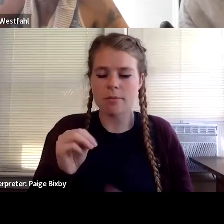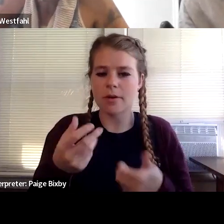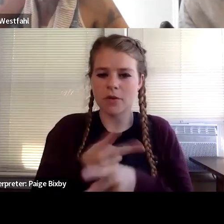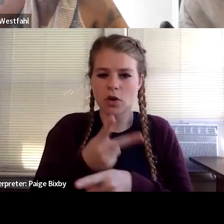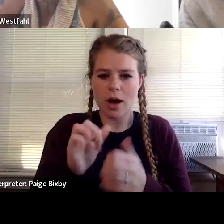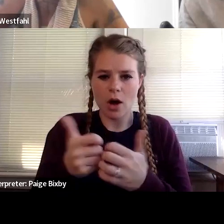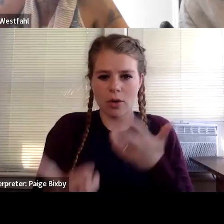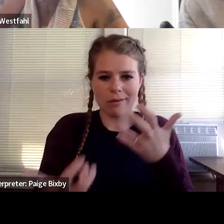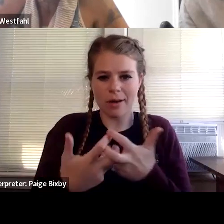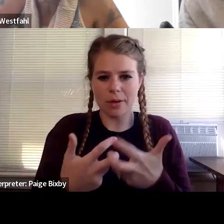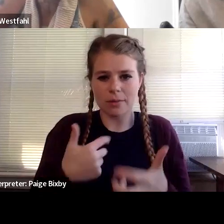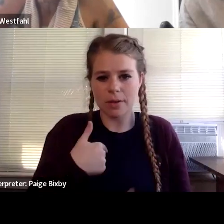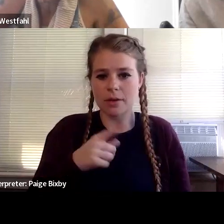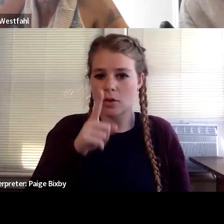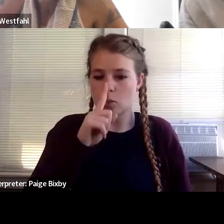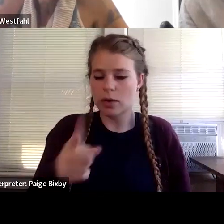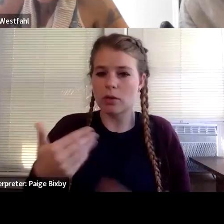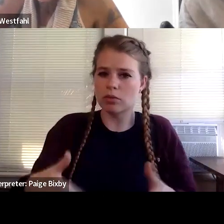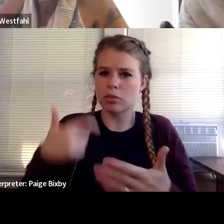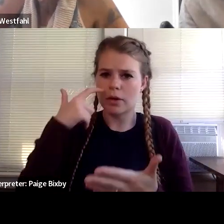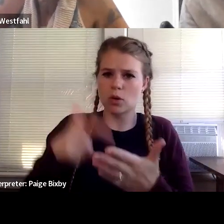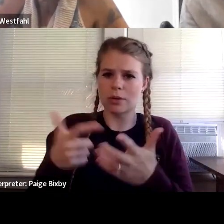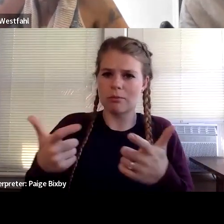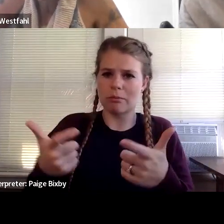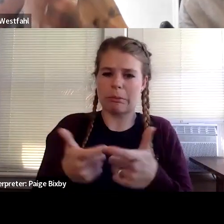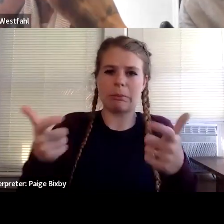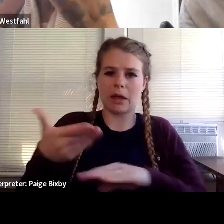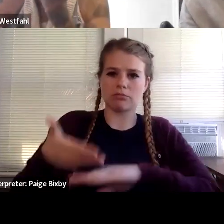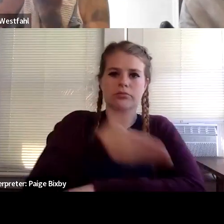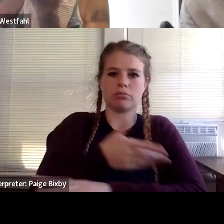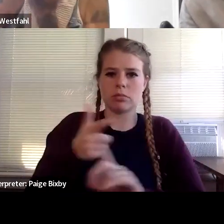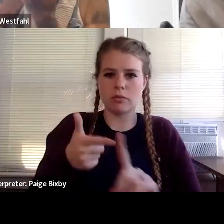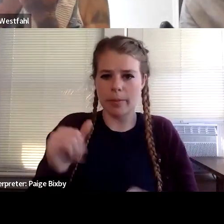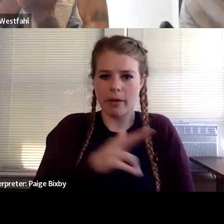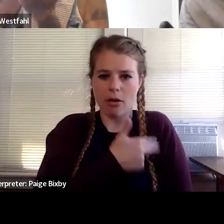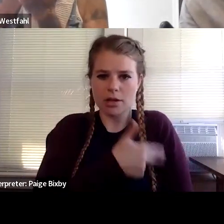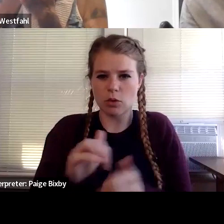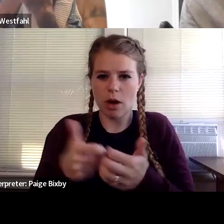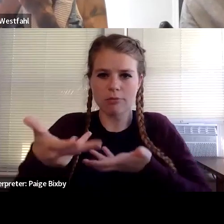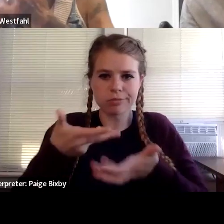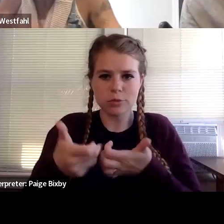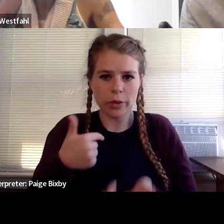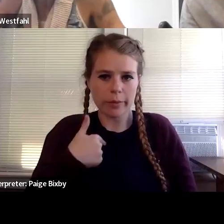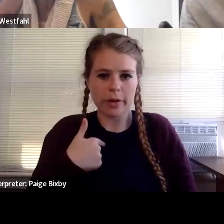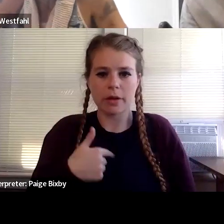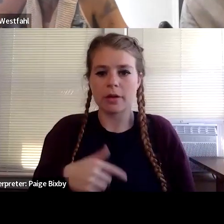They're really have come a long way, and I just, like the wounds, you can heal them.